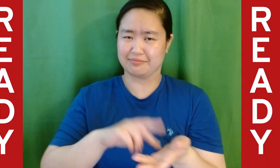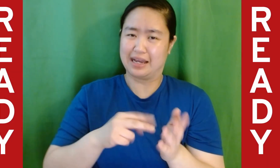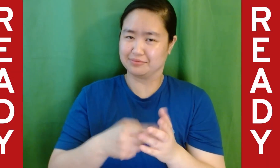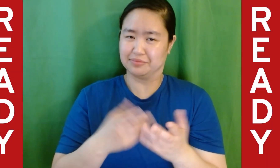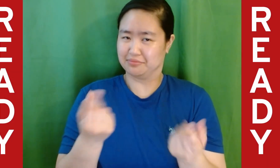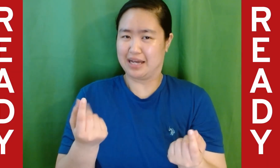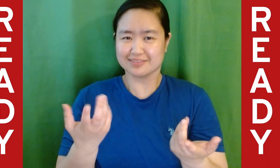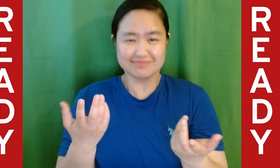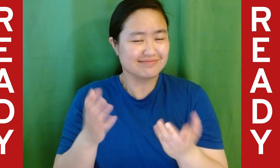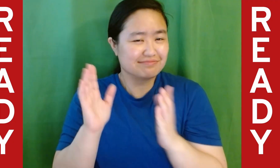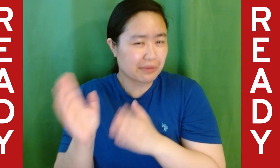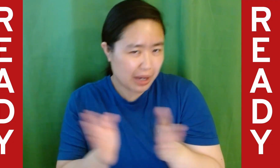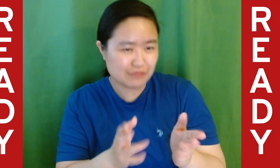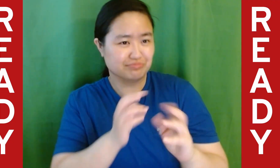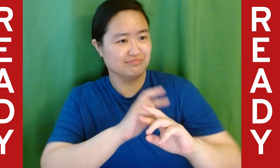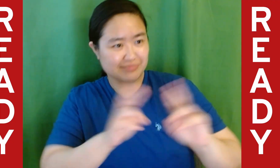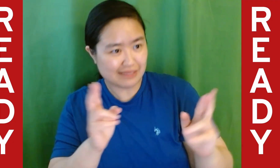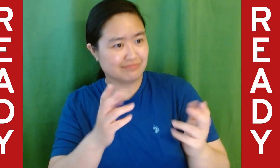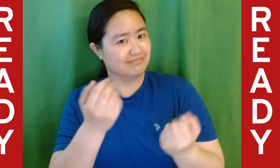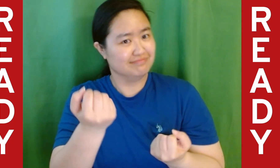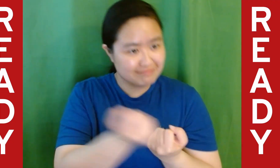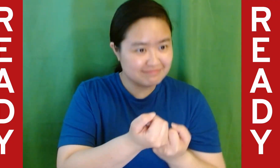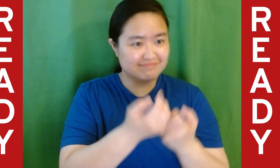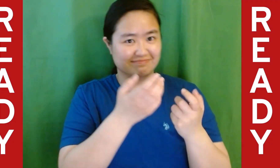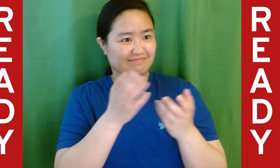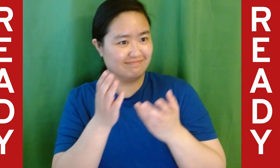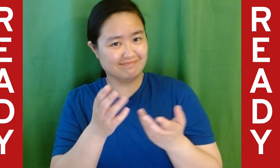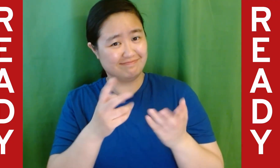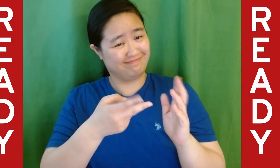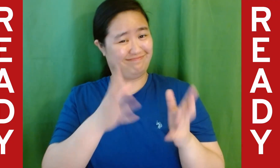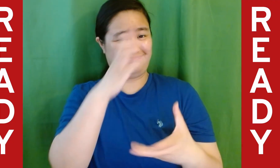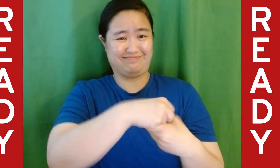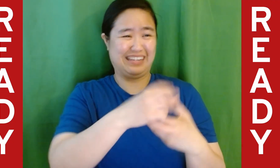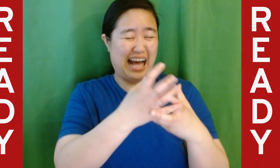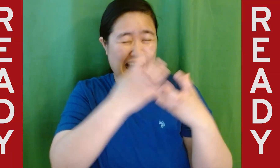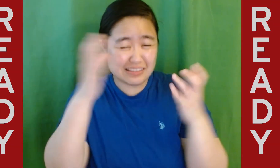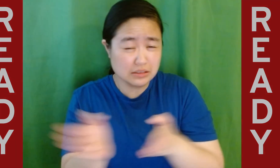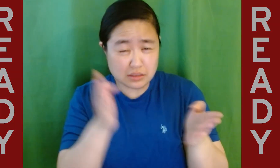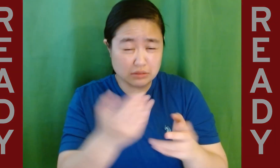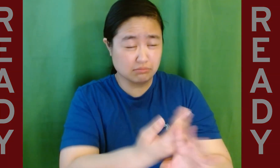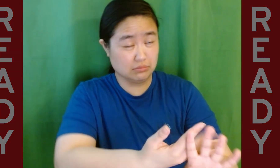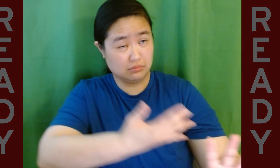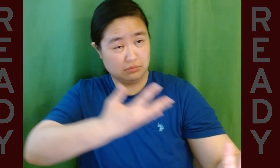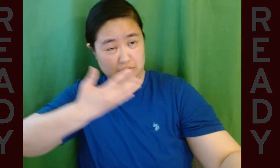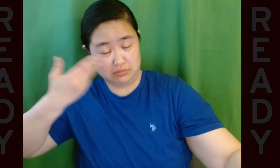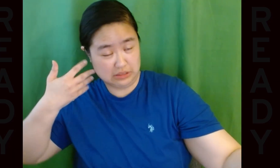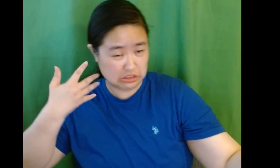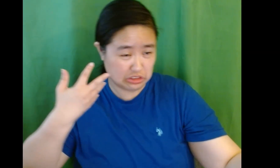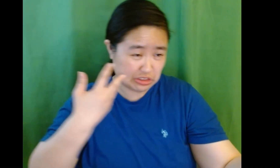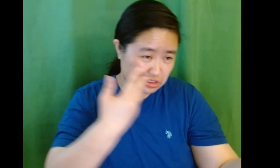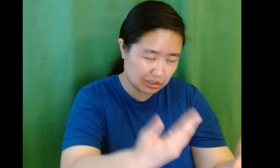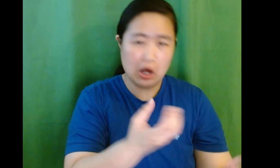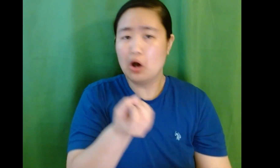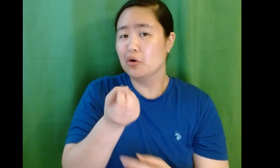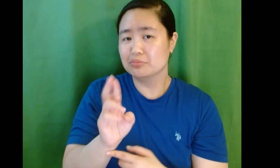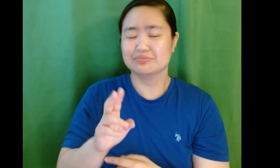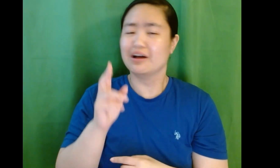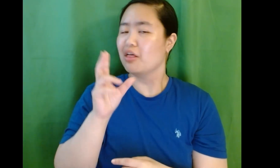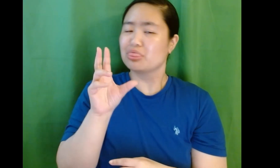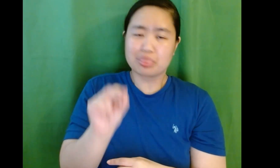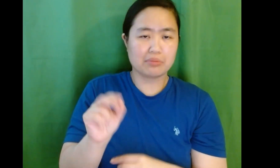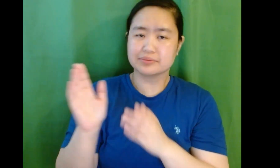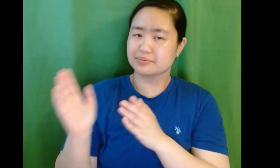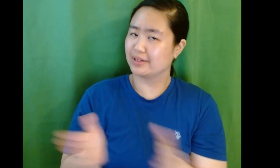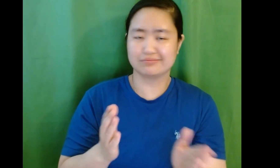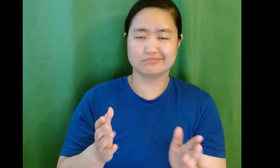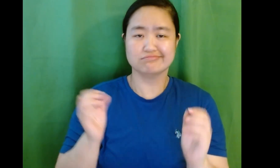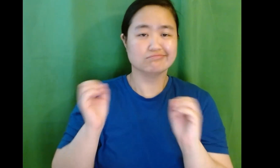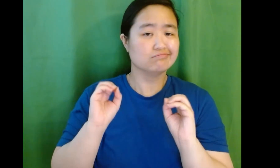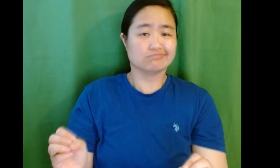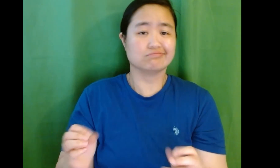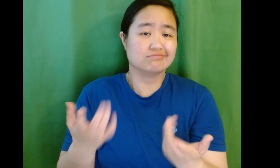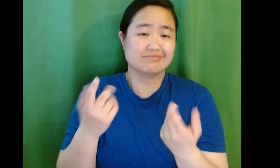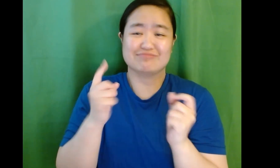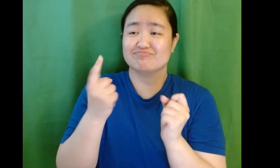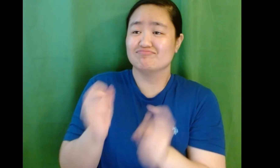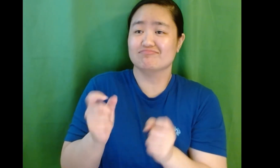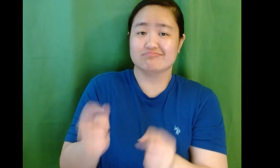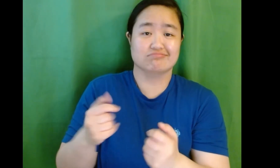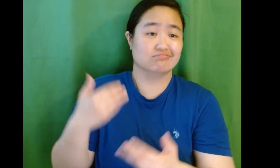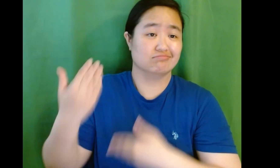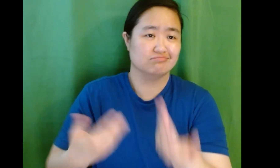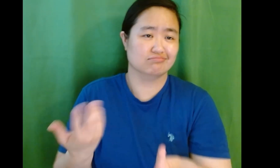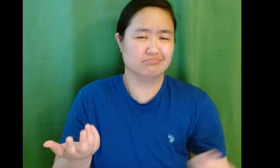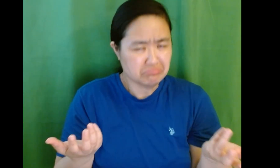To be ready for your game. It can have some preparation or none at all.